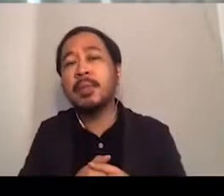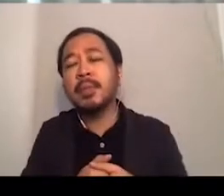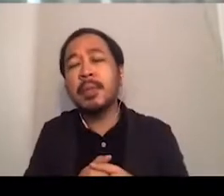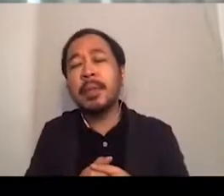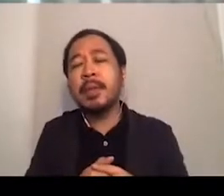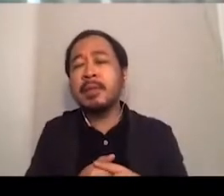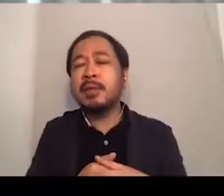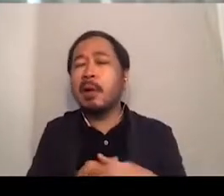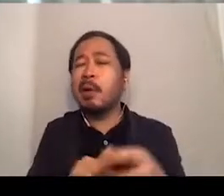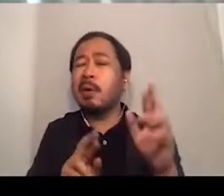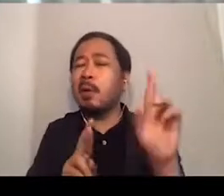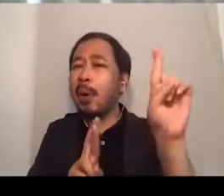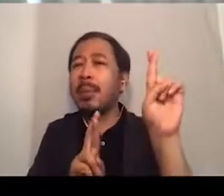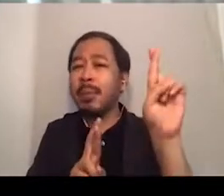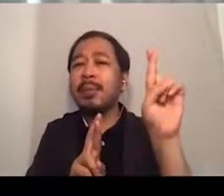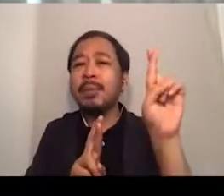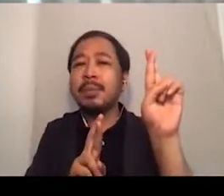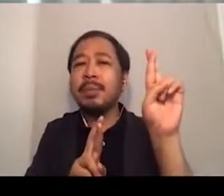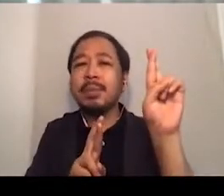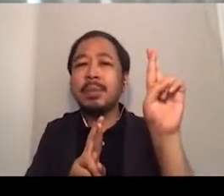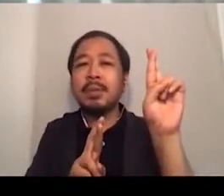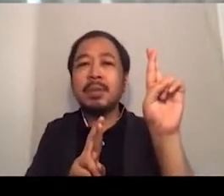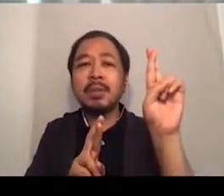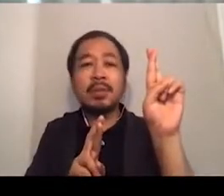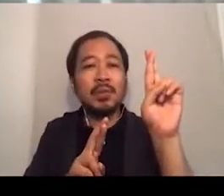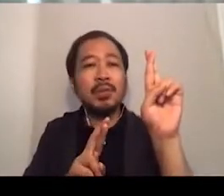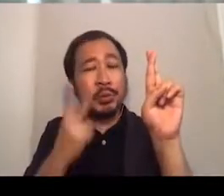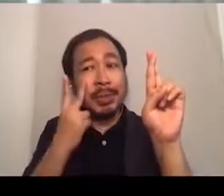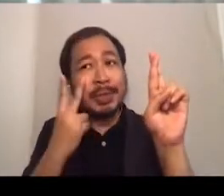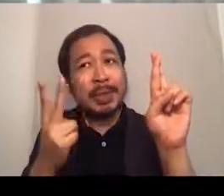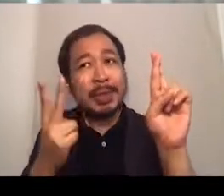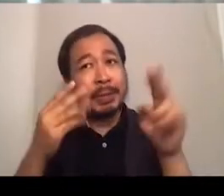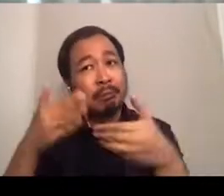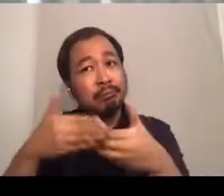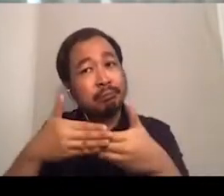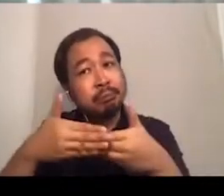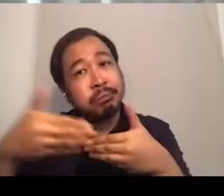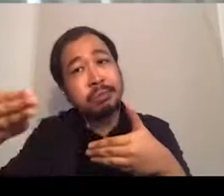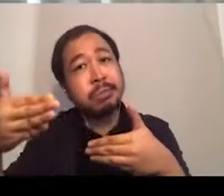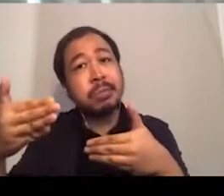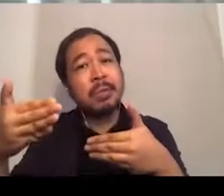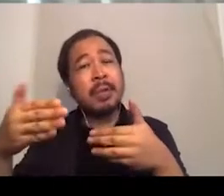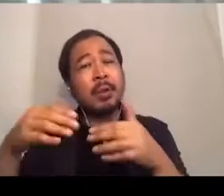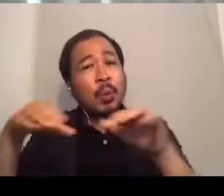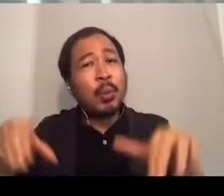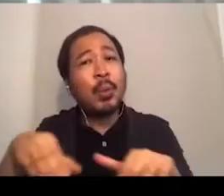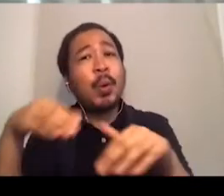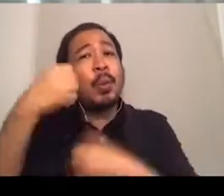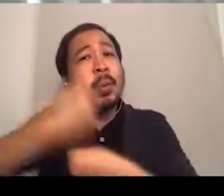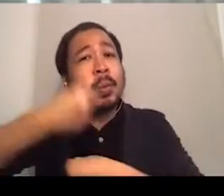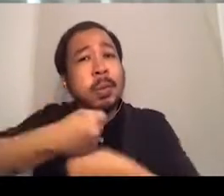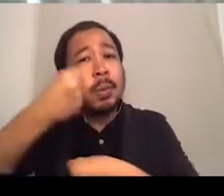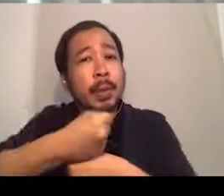so that persons with disabilities will not be locked in isolation during this pandemic.